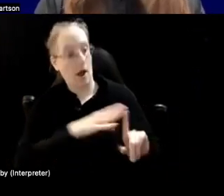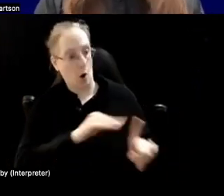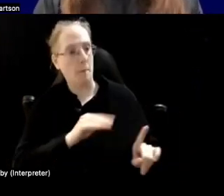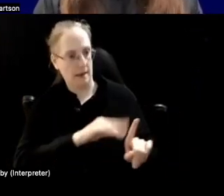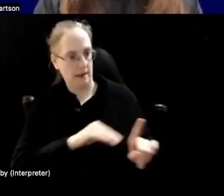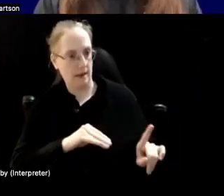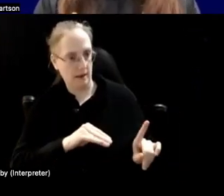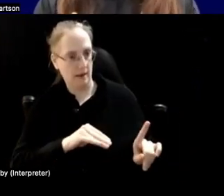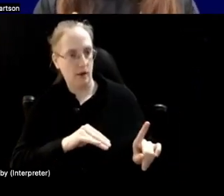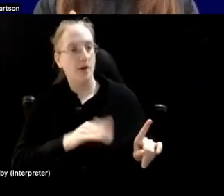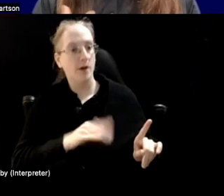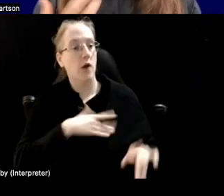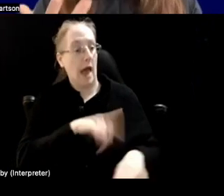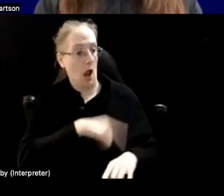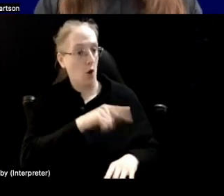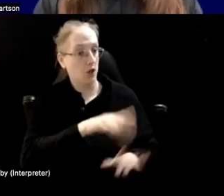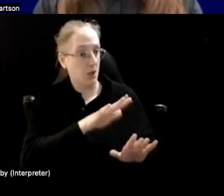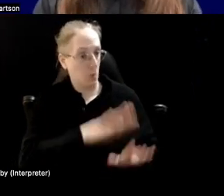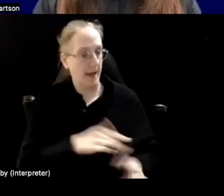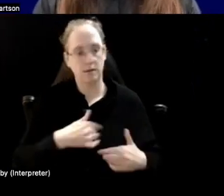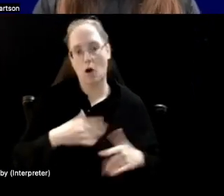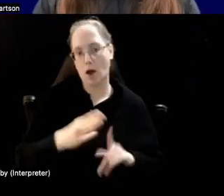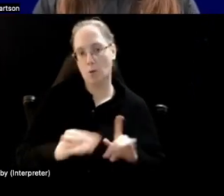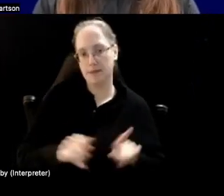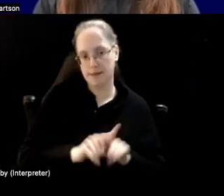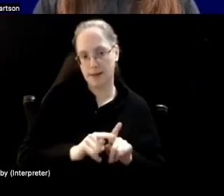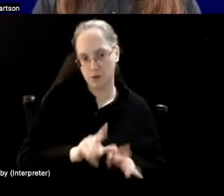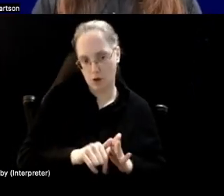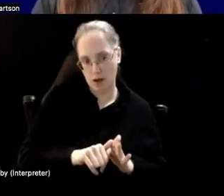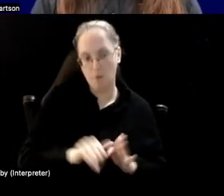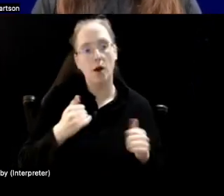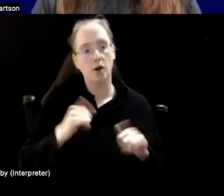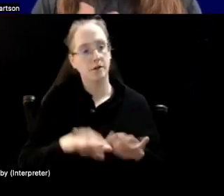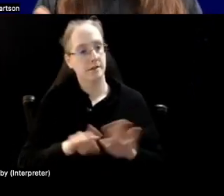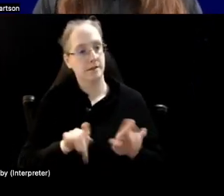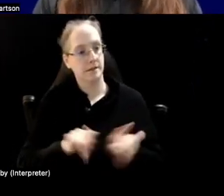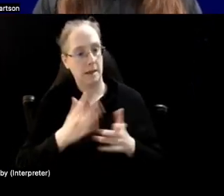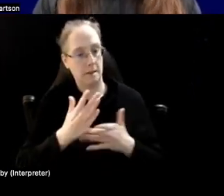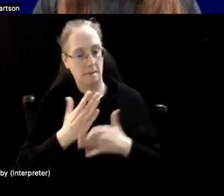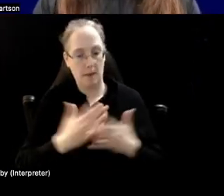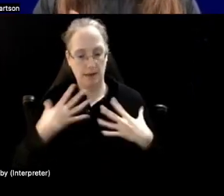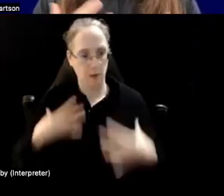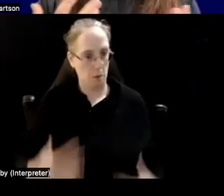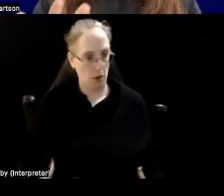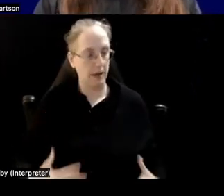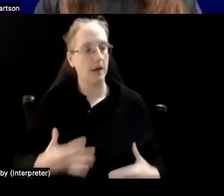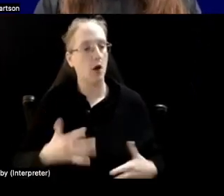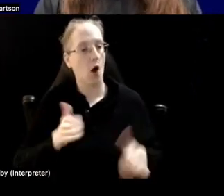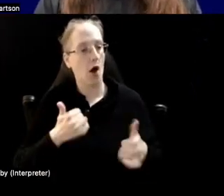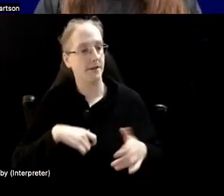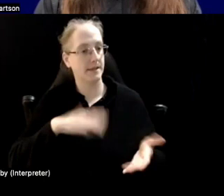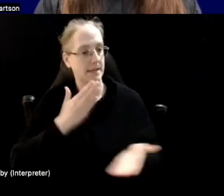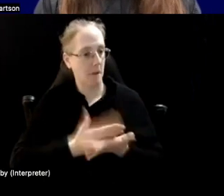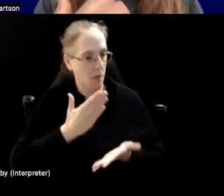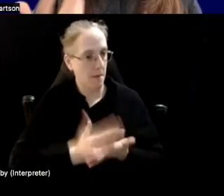time that she waits. I use the same body parts, I use the same rhythm, I use the same intensity, and